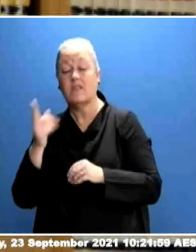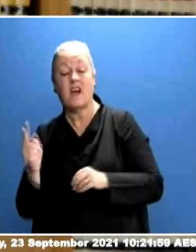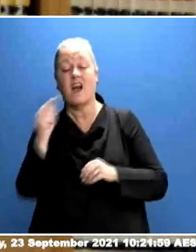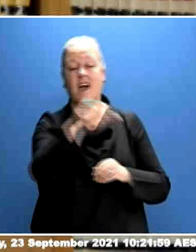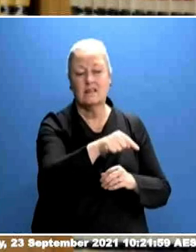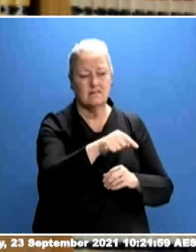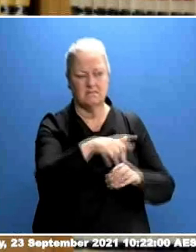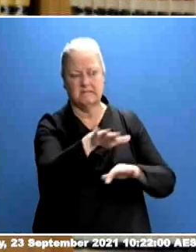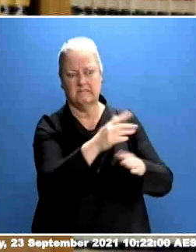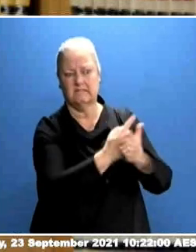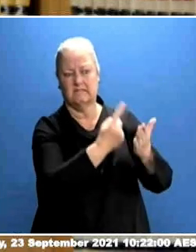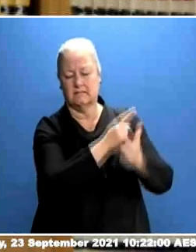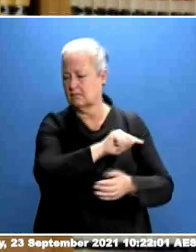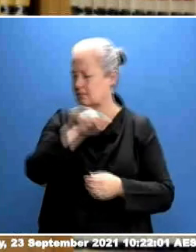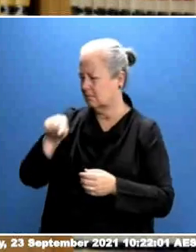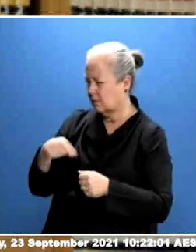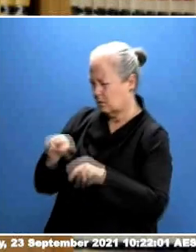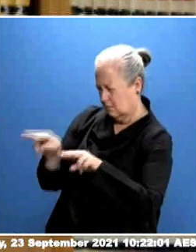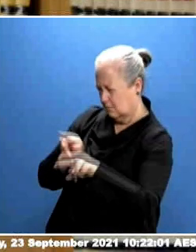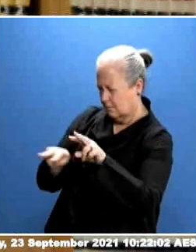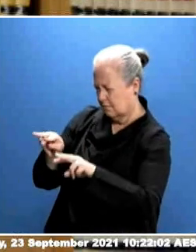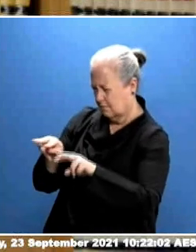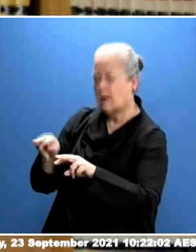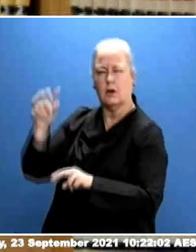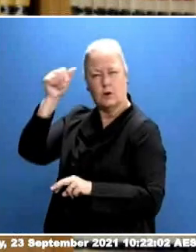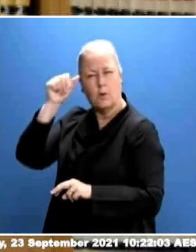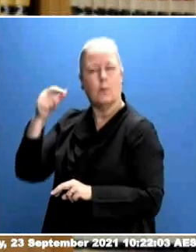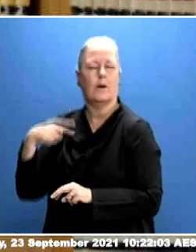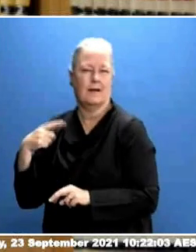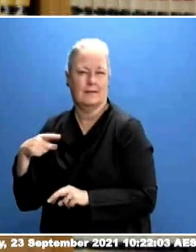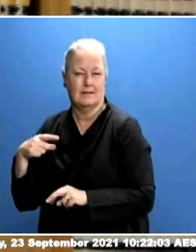And so as a result of their time with us, they will also have input from an